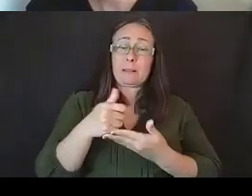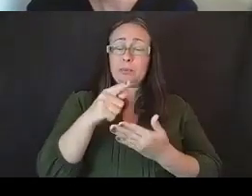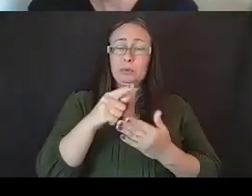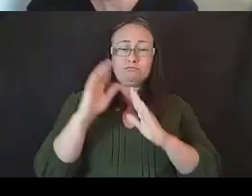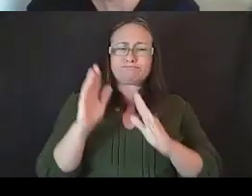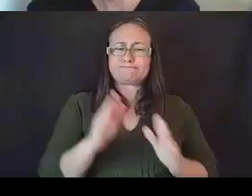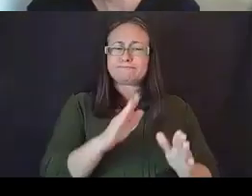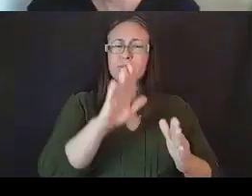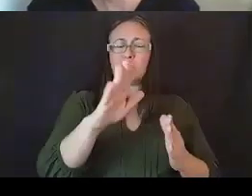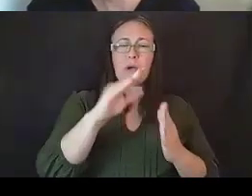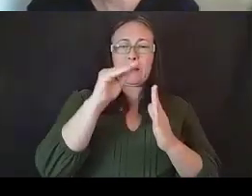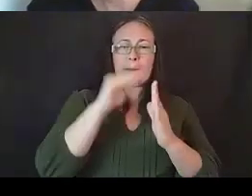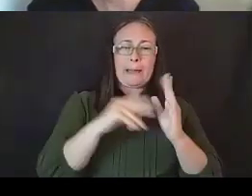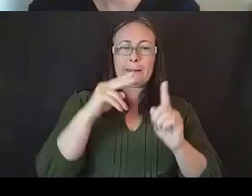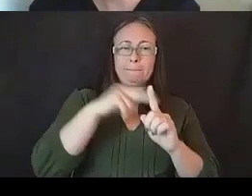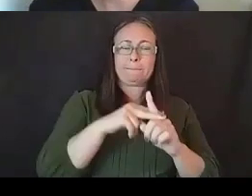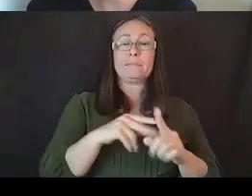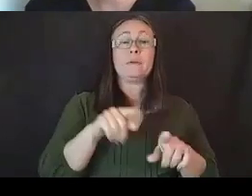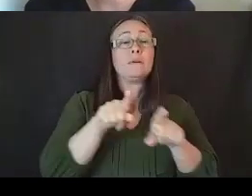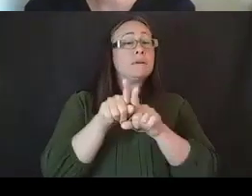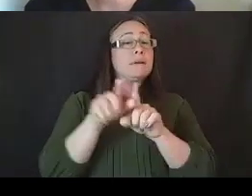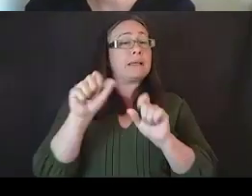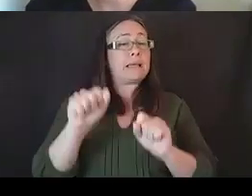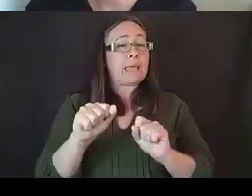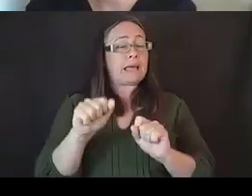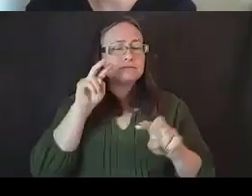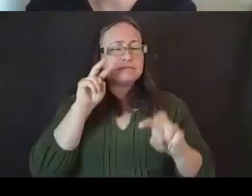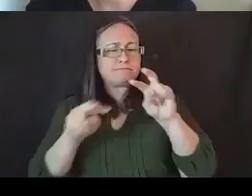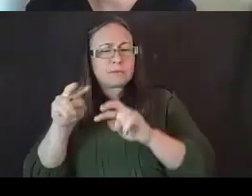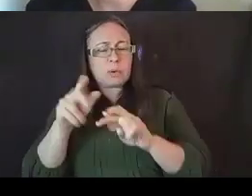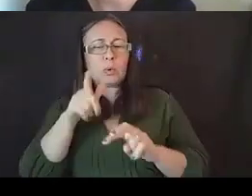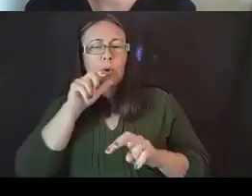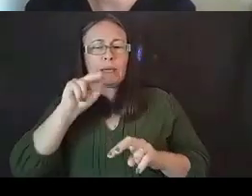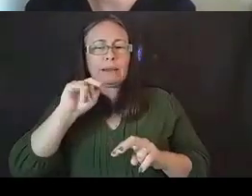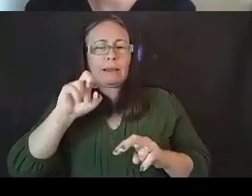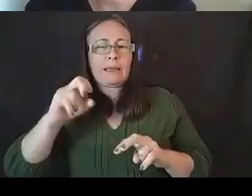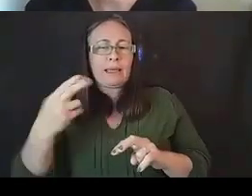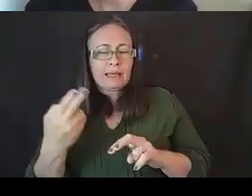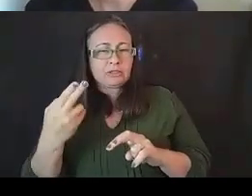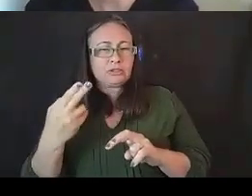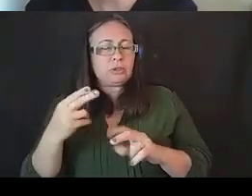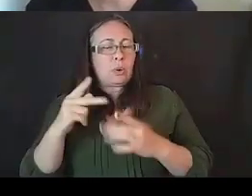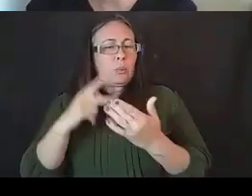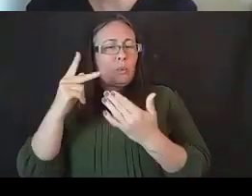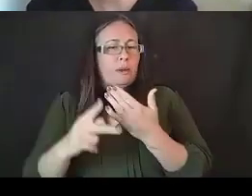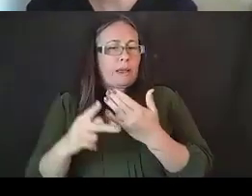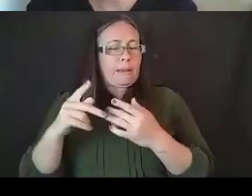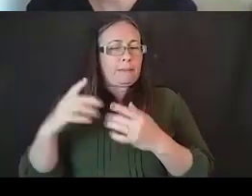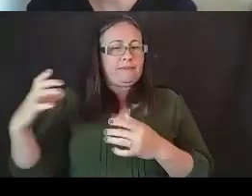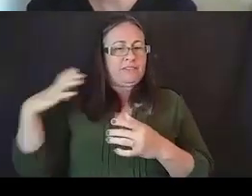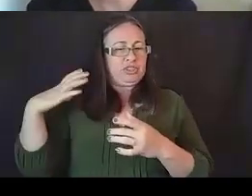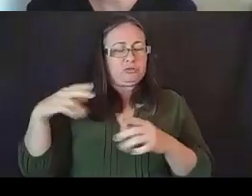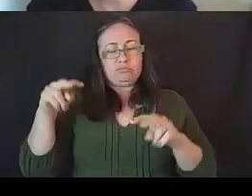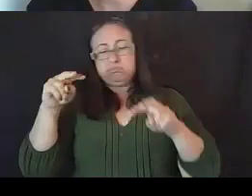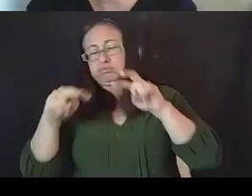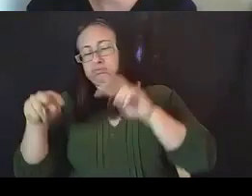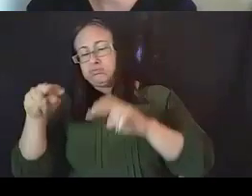You can also view the NIH program officials who oversee the science most like yours, making it easier to find a relevant point of contact